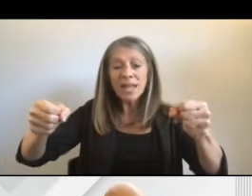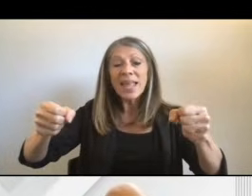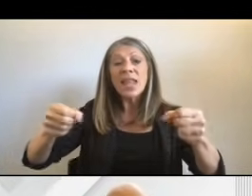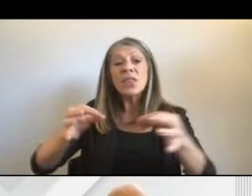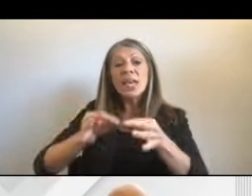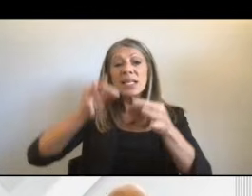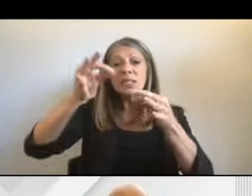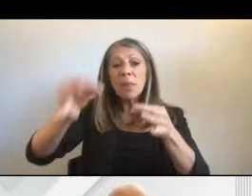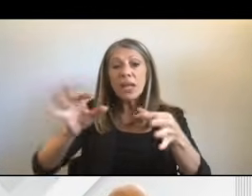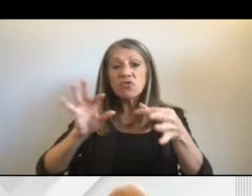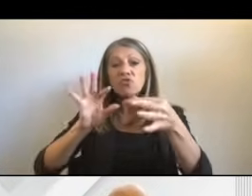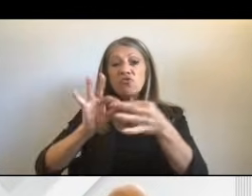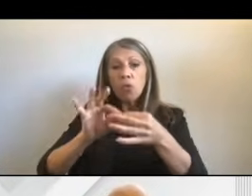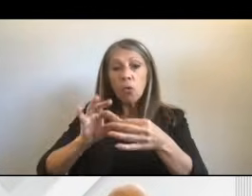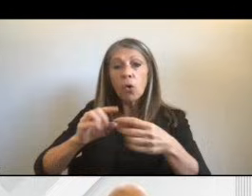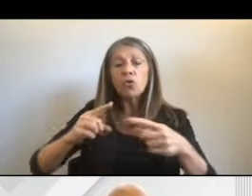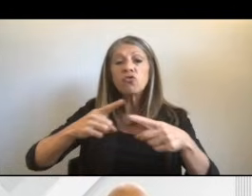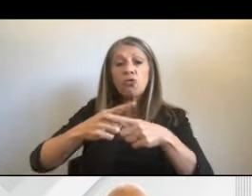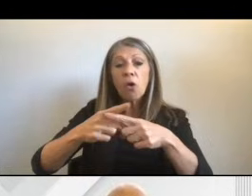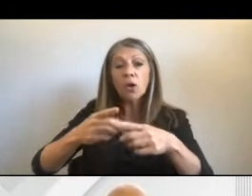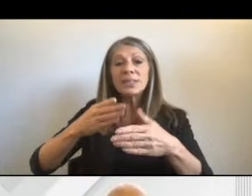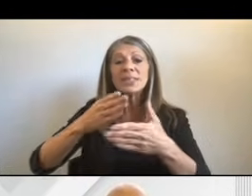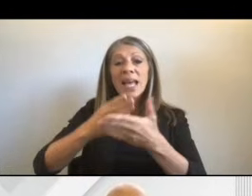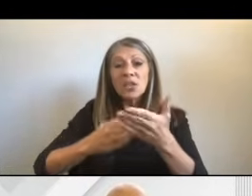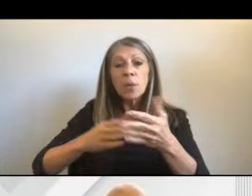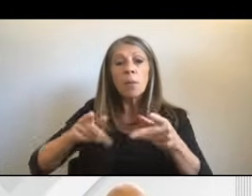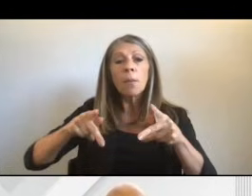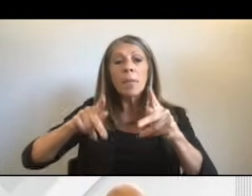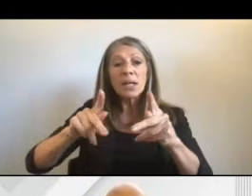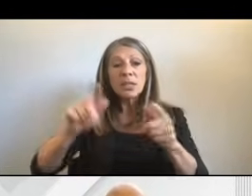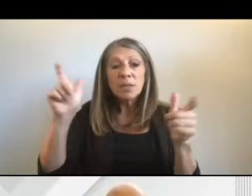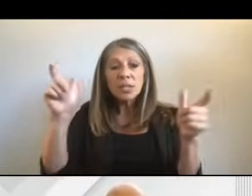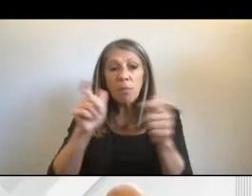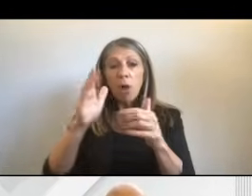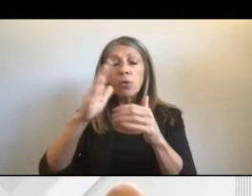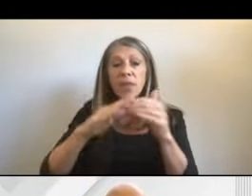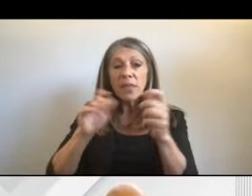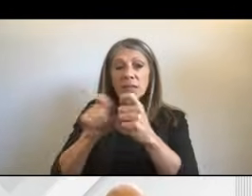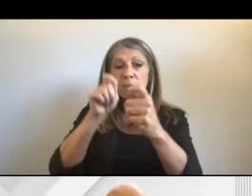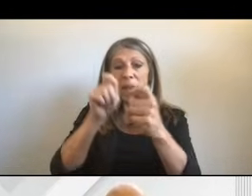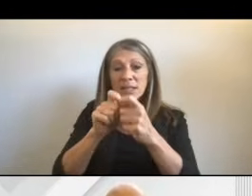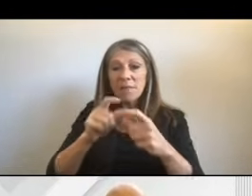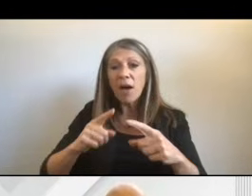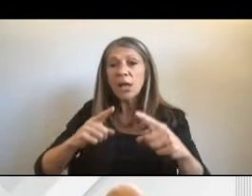section is permitted to be smaller than the specified cross section diameter for 1 inch